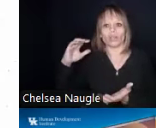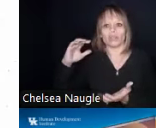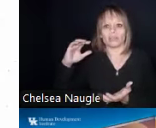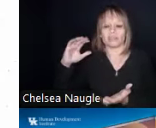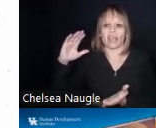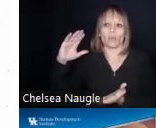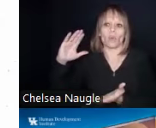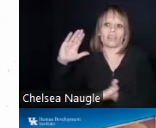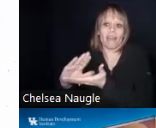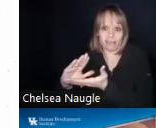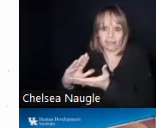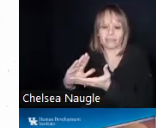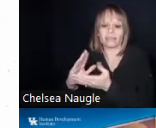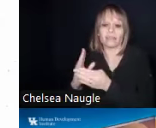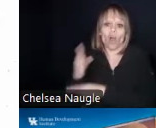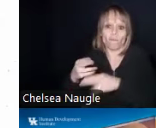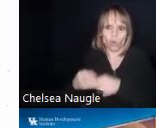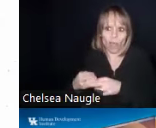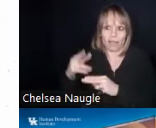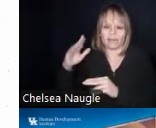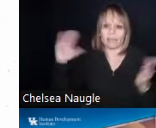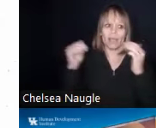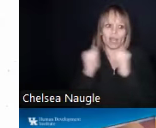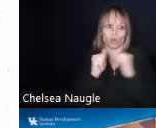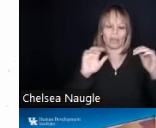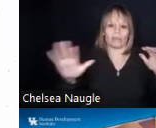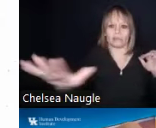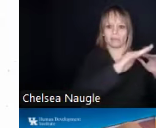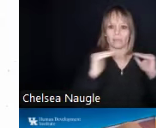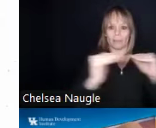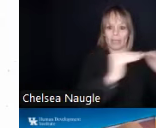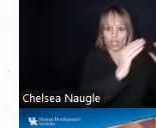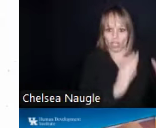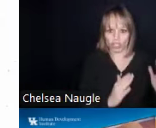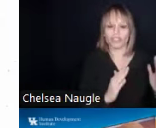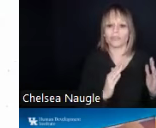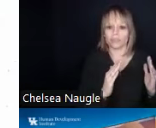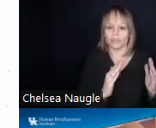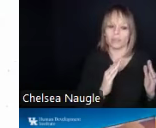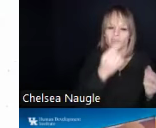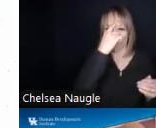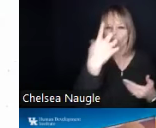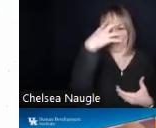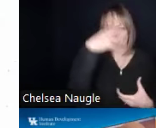than their peers when you look at uh youth with autism that are not active. uh and so it may well be that exercise